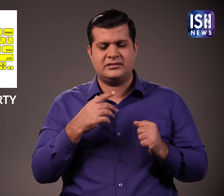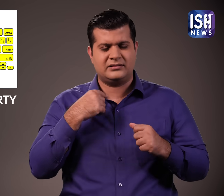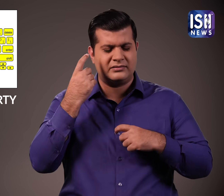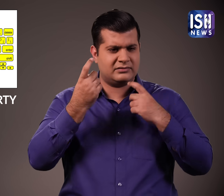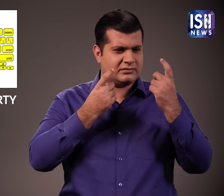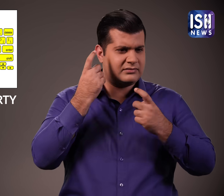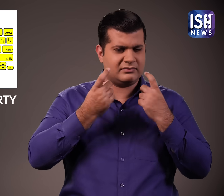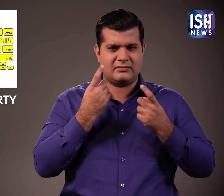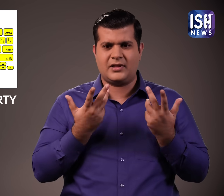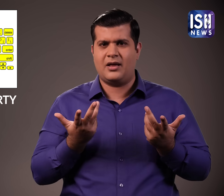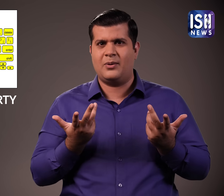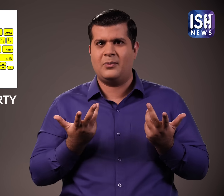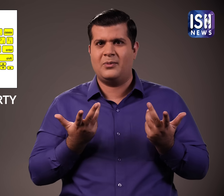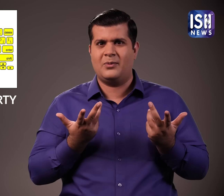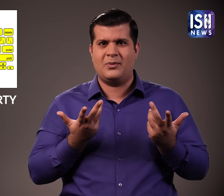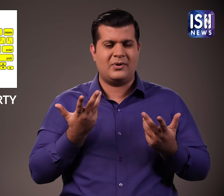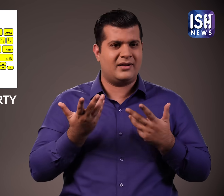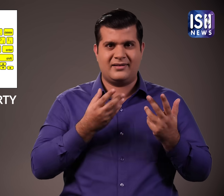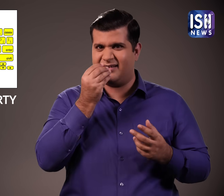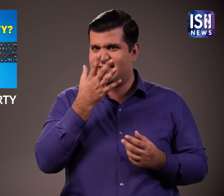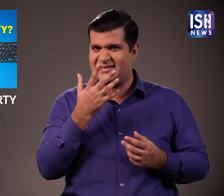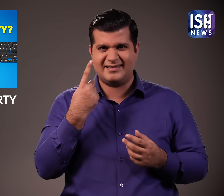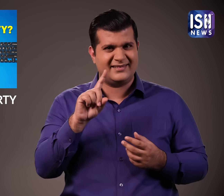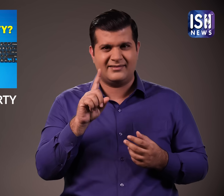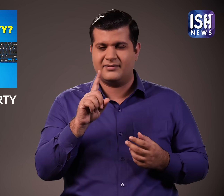People thought of different methods